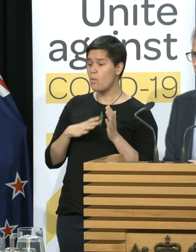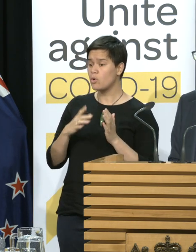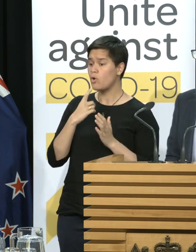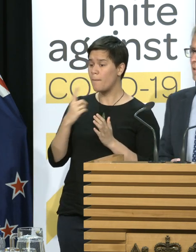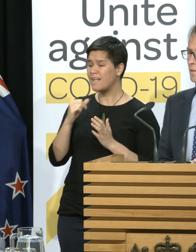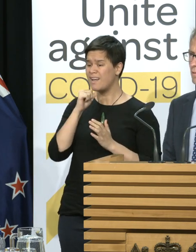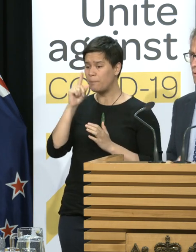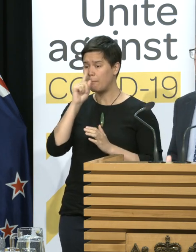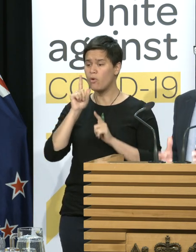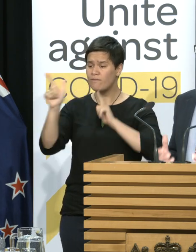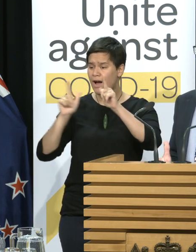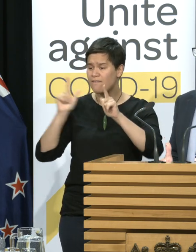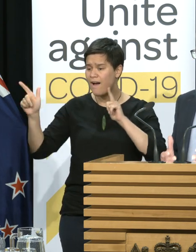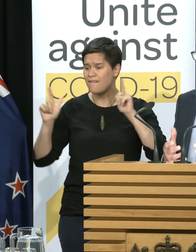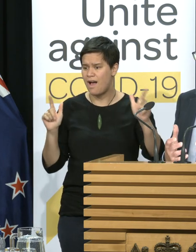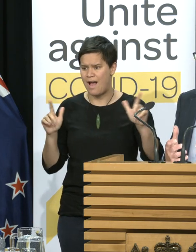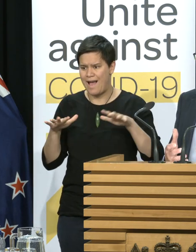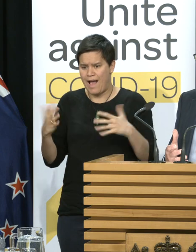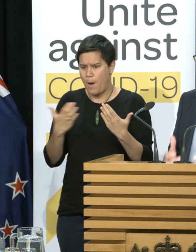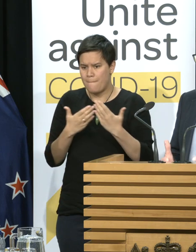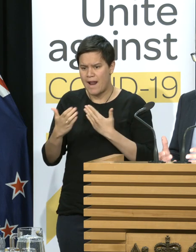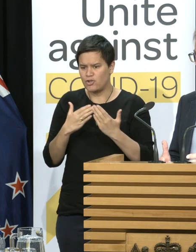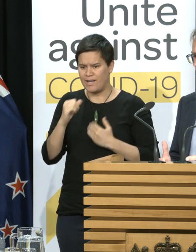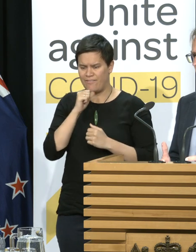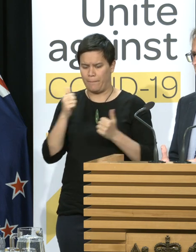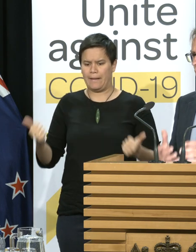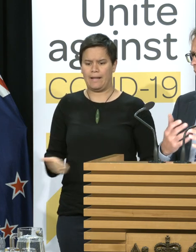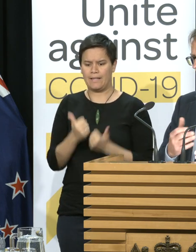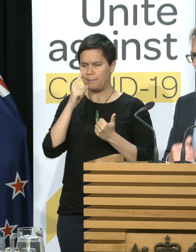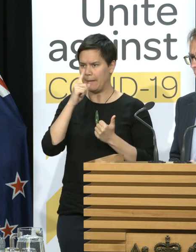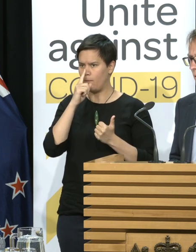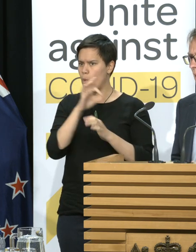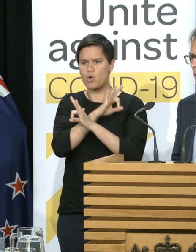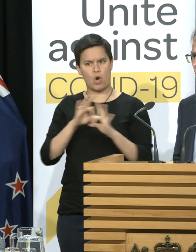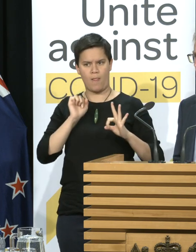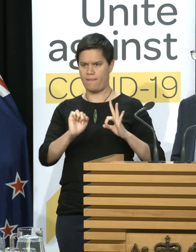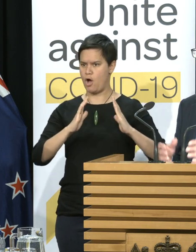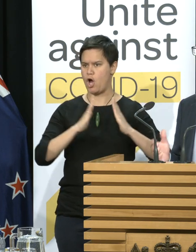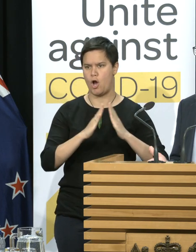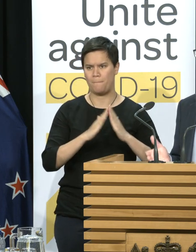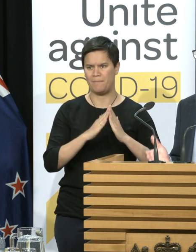So you know, we're in the situation at this time of year different from back in March, we were actually our borders